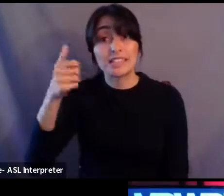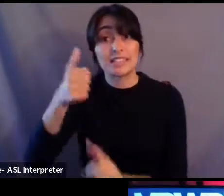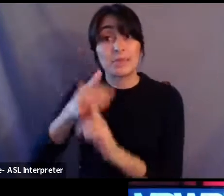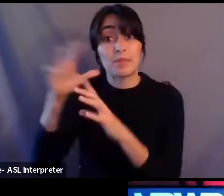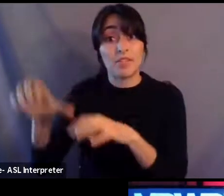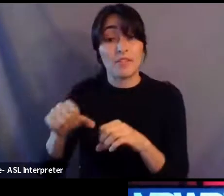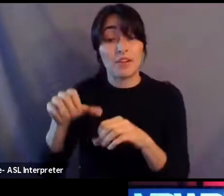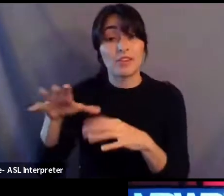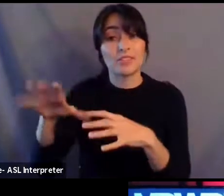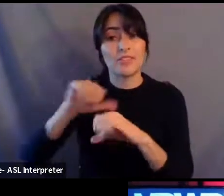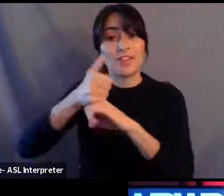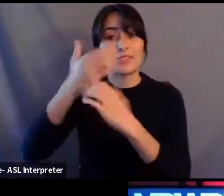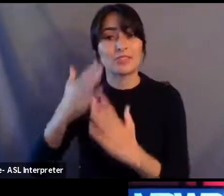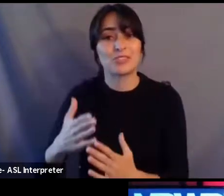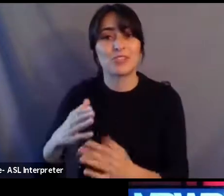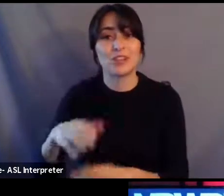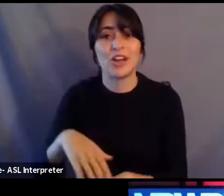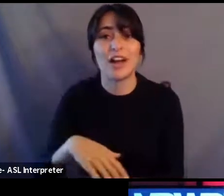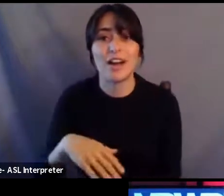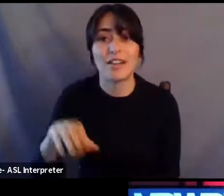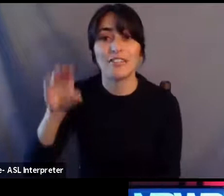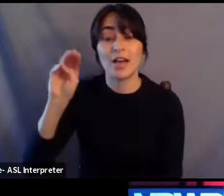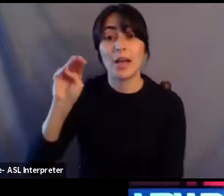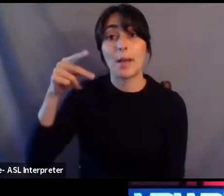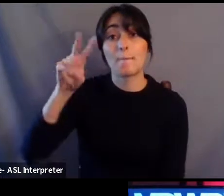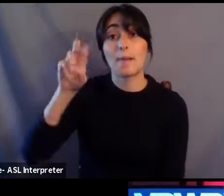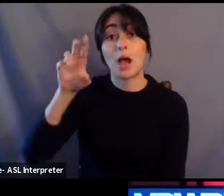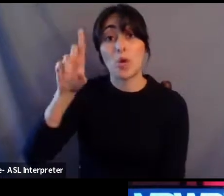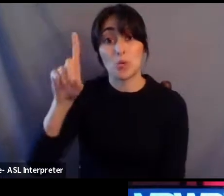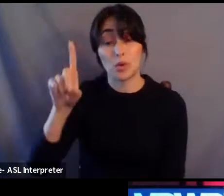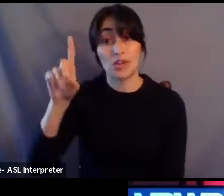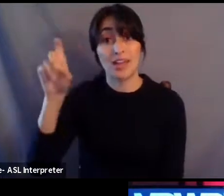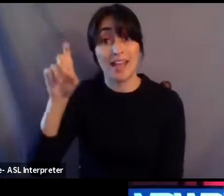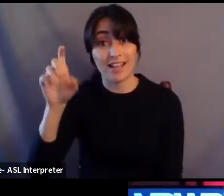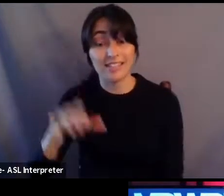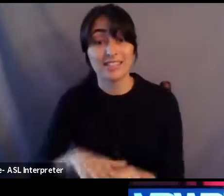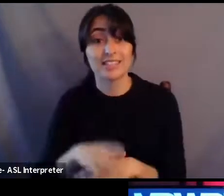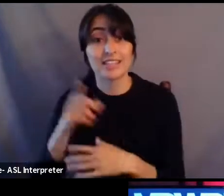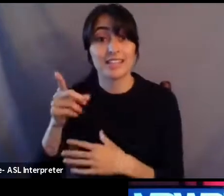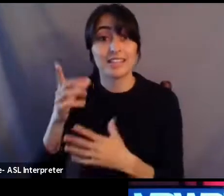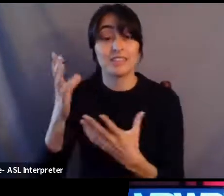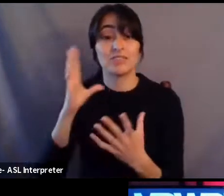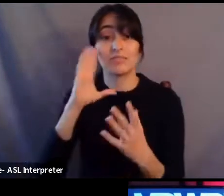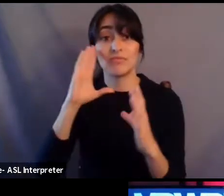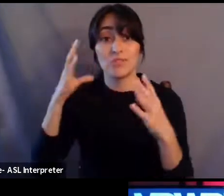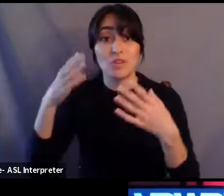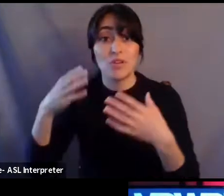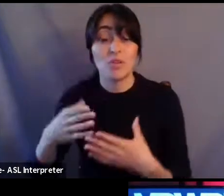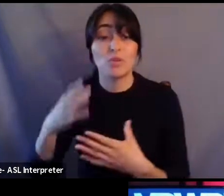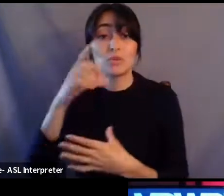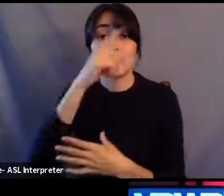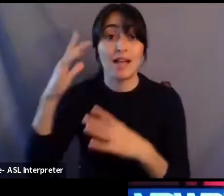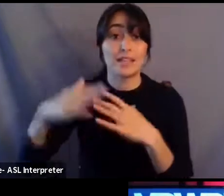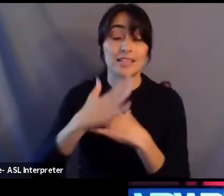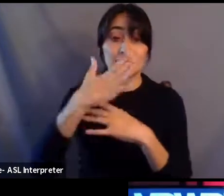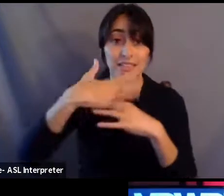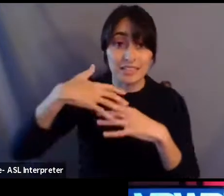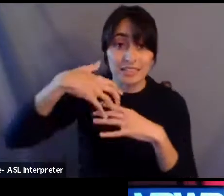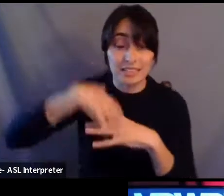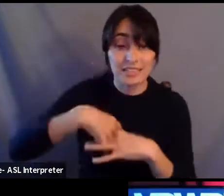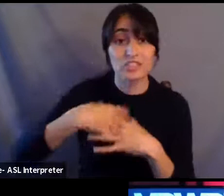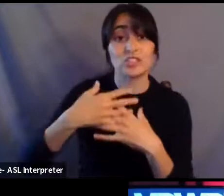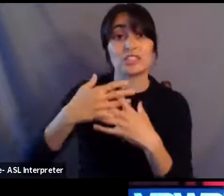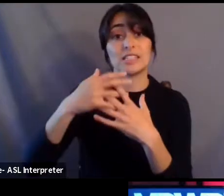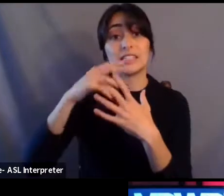talking about centering the voices of Black, Hispanic, Asian and Indigenous in social justice.